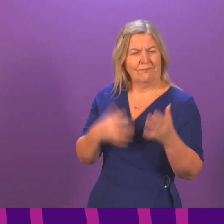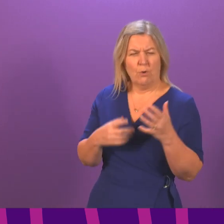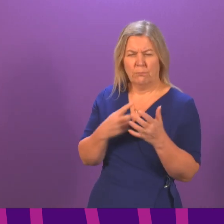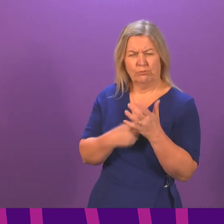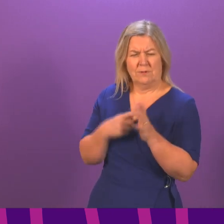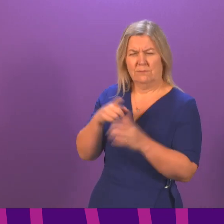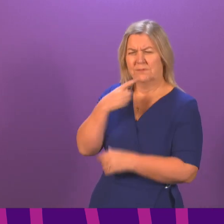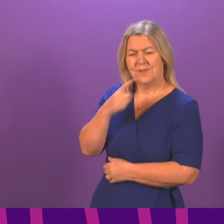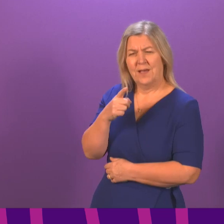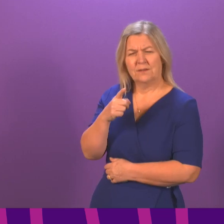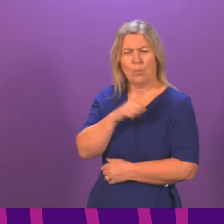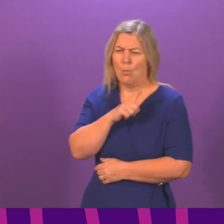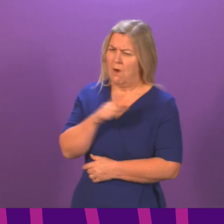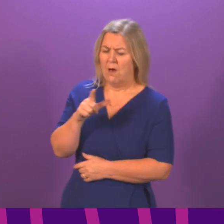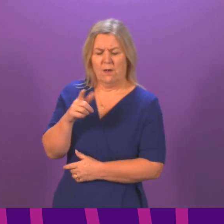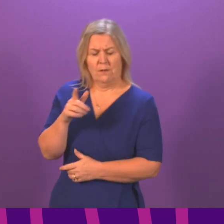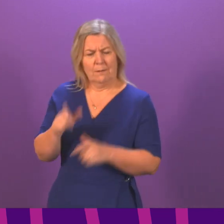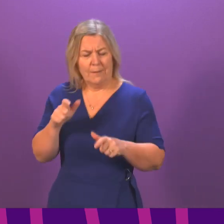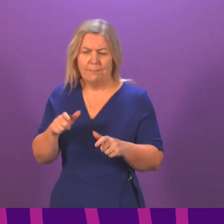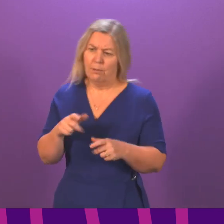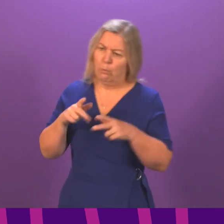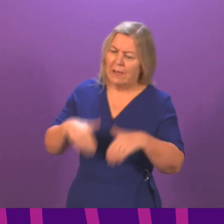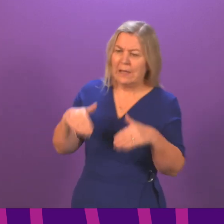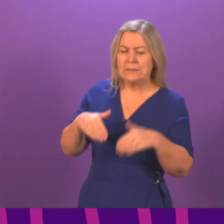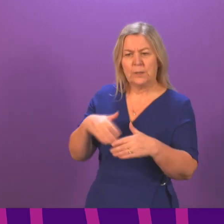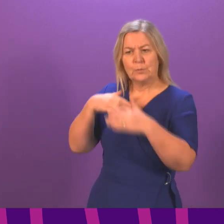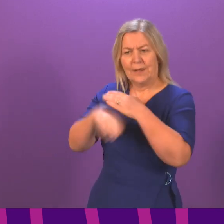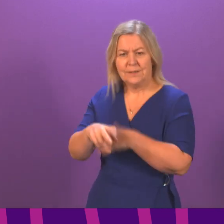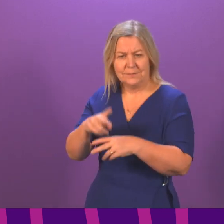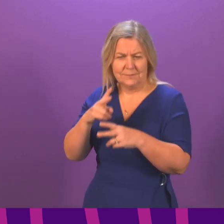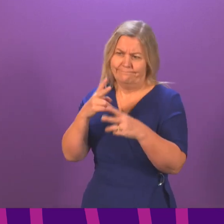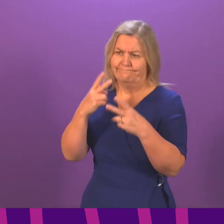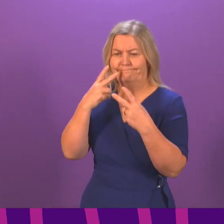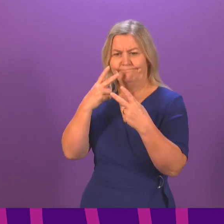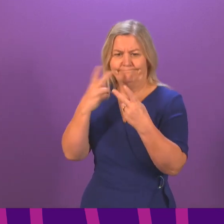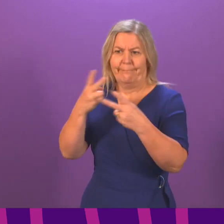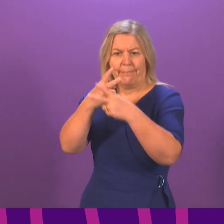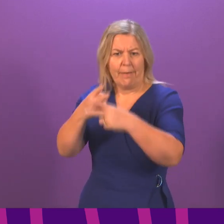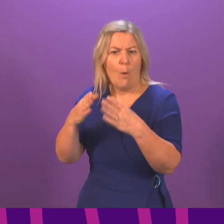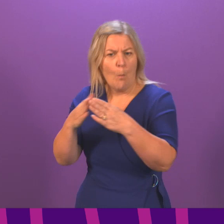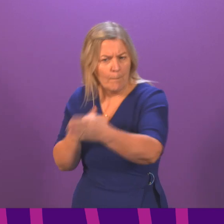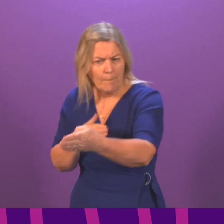homes. Almost every family has a story about being denied access. The testing that was